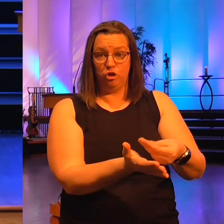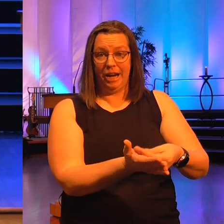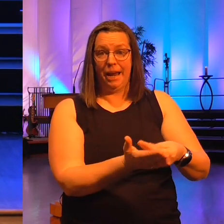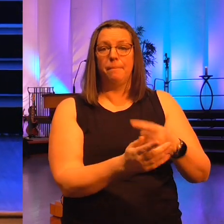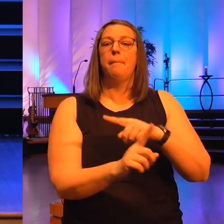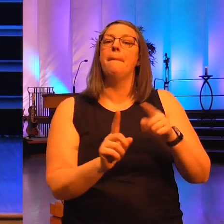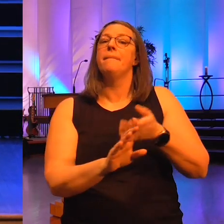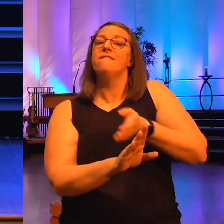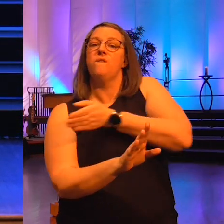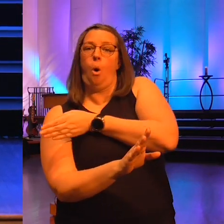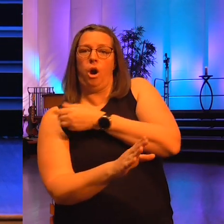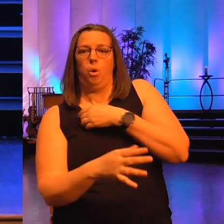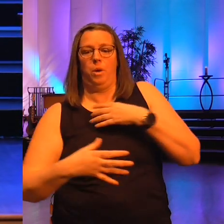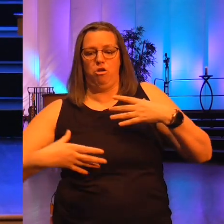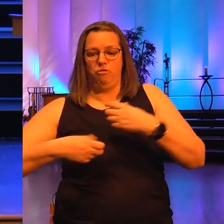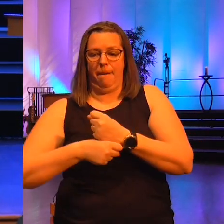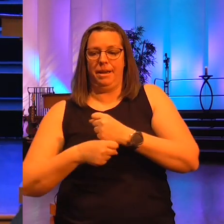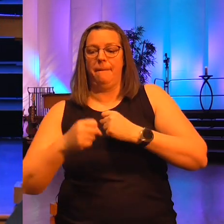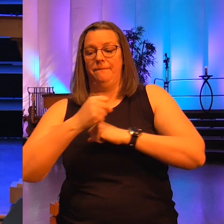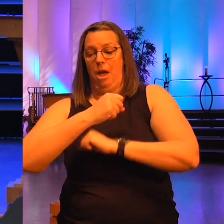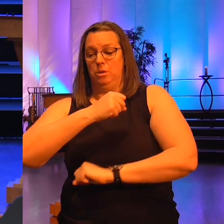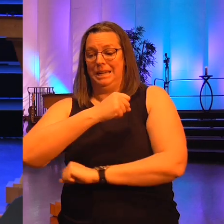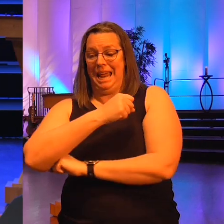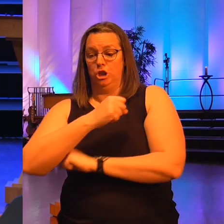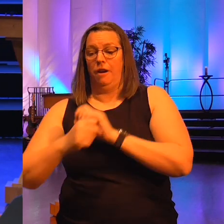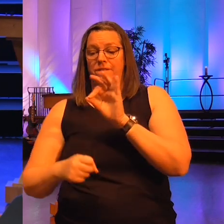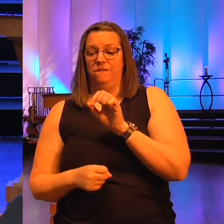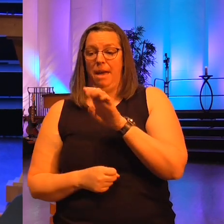February and we have a video message from some guy you may have heard of named Roger